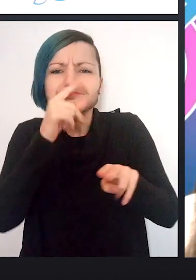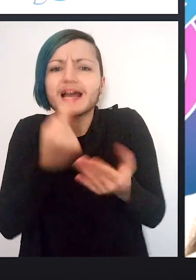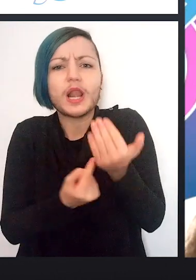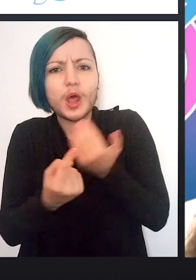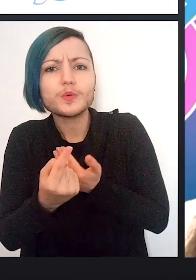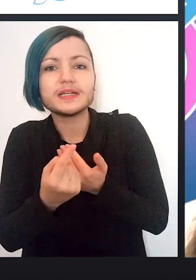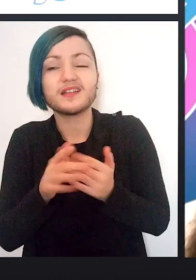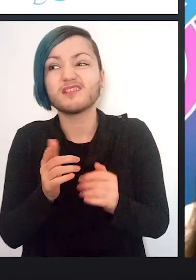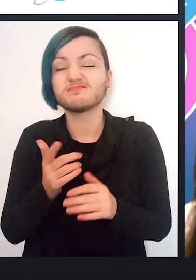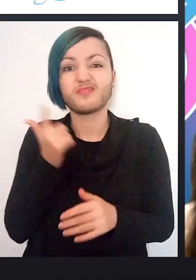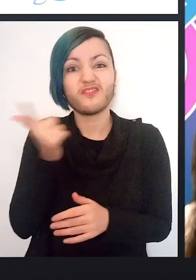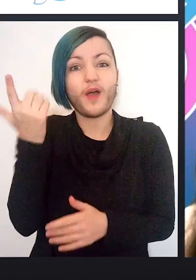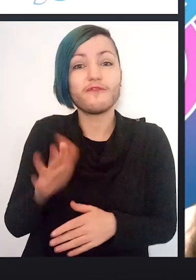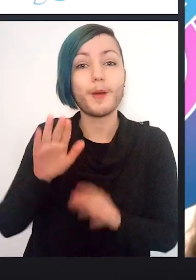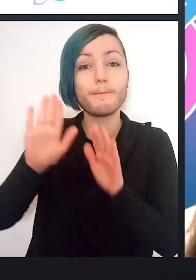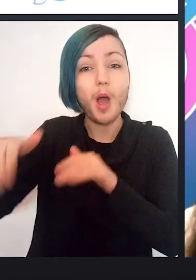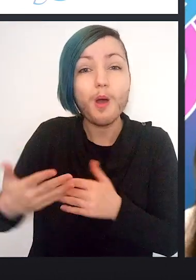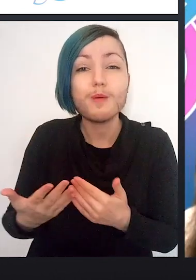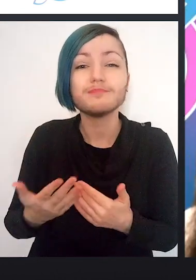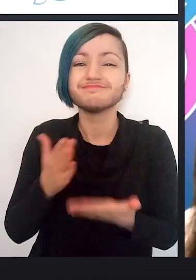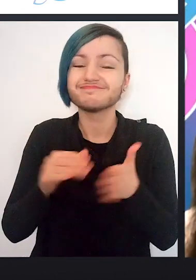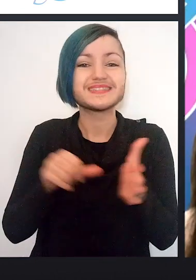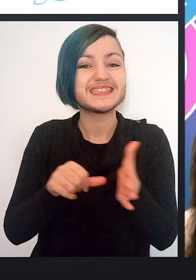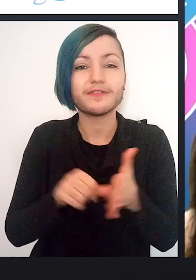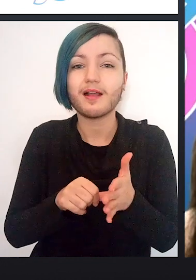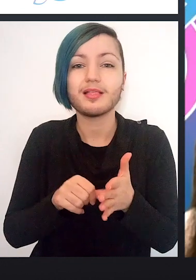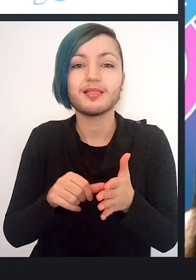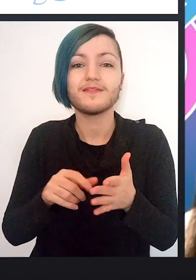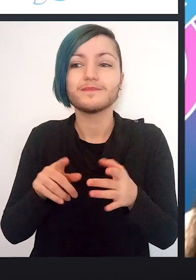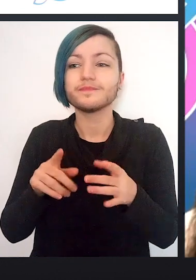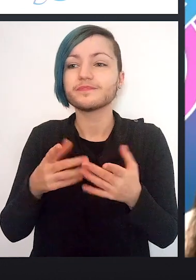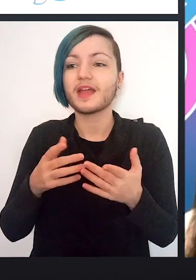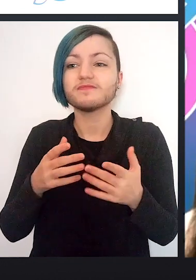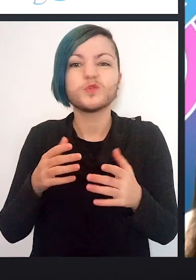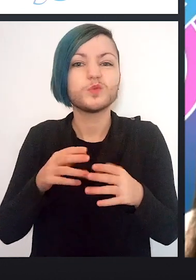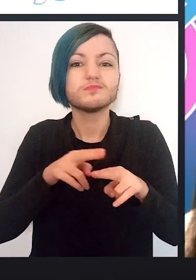You know you're quite far from home, it's very difficult to accommodate support in the hospital